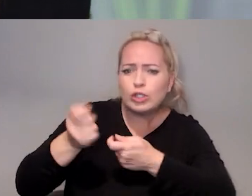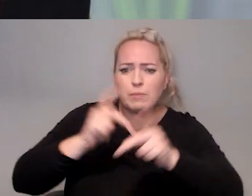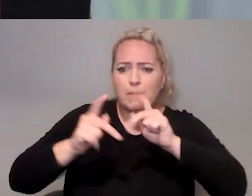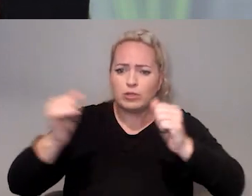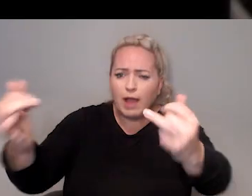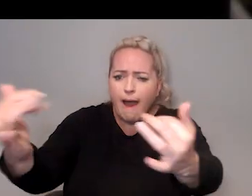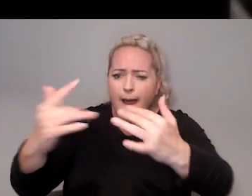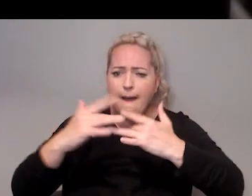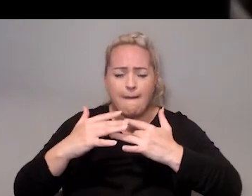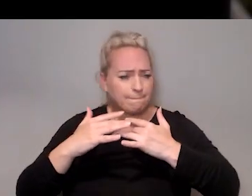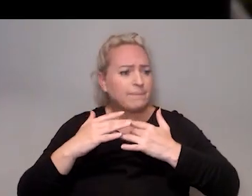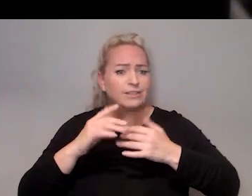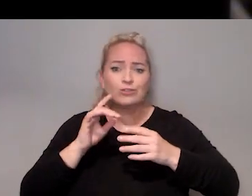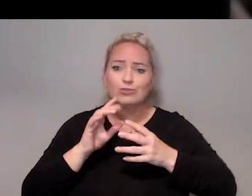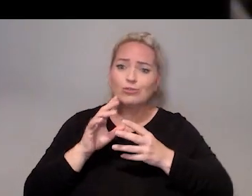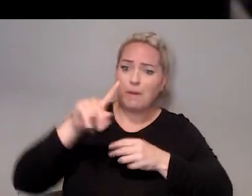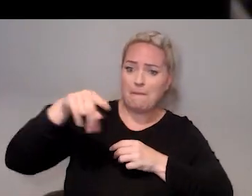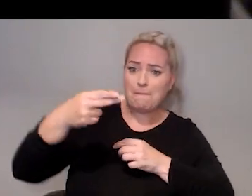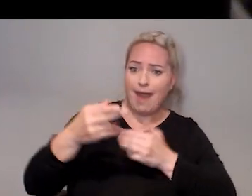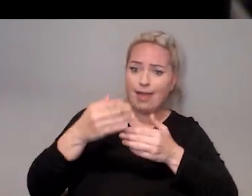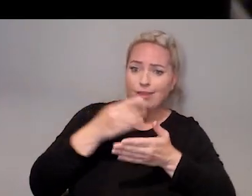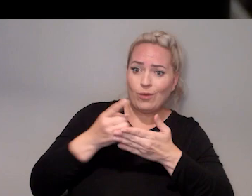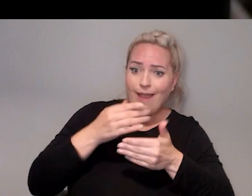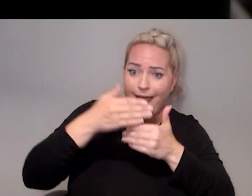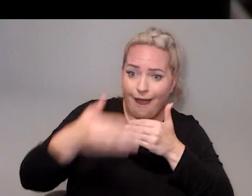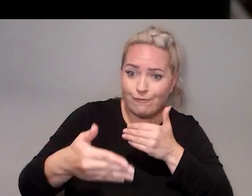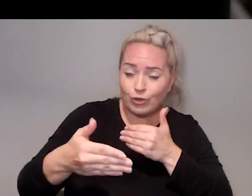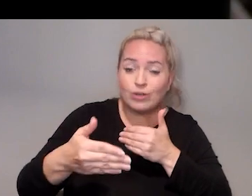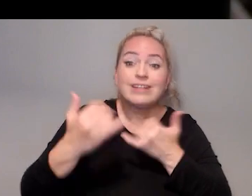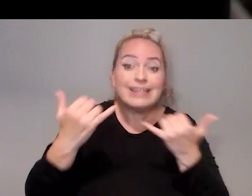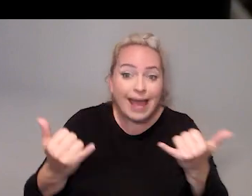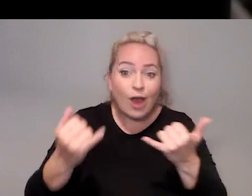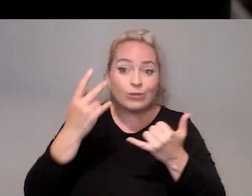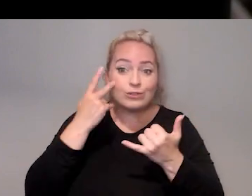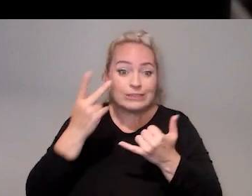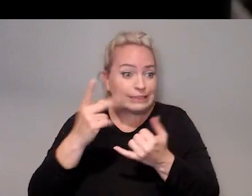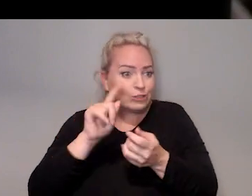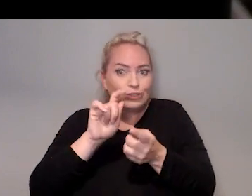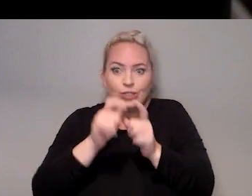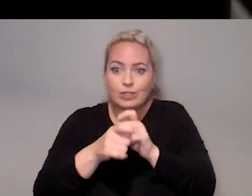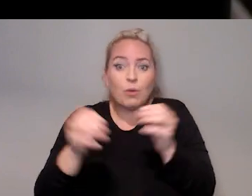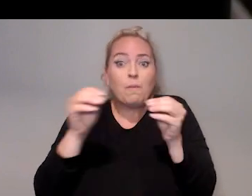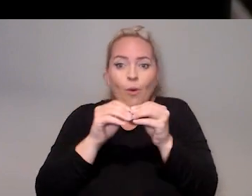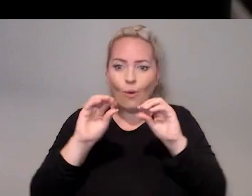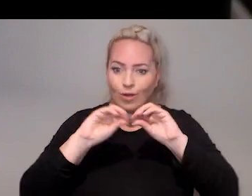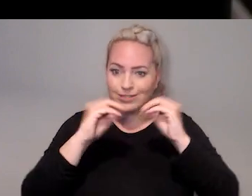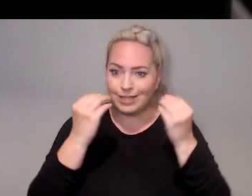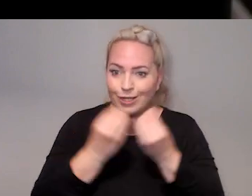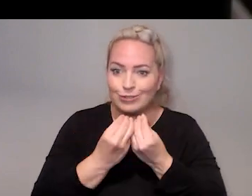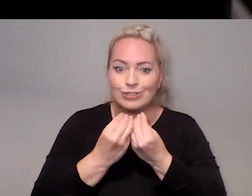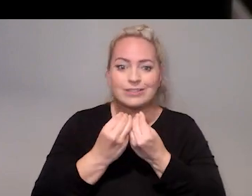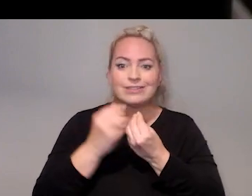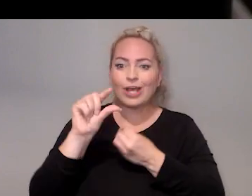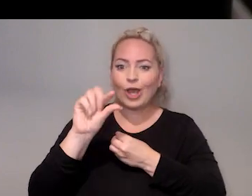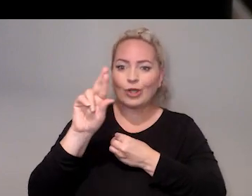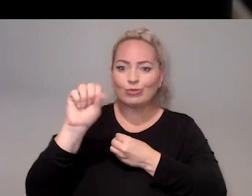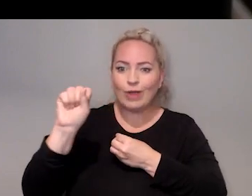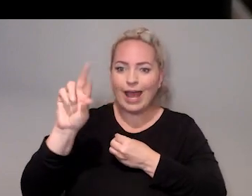a path a week later I'm starting to see more organizations the Grassroots community- based